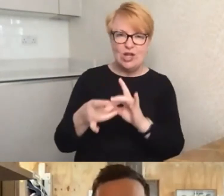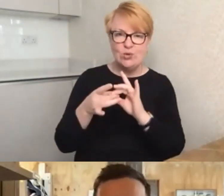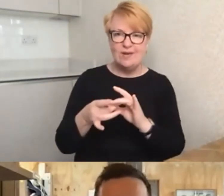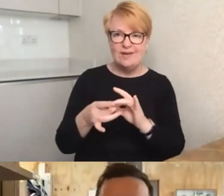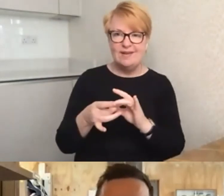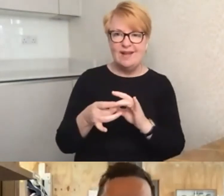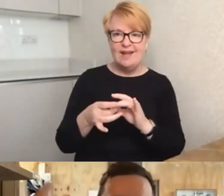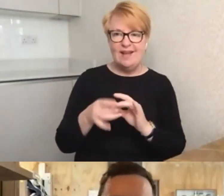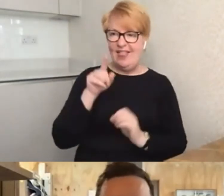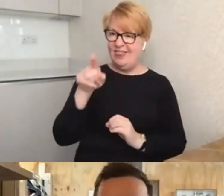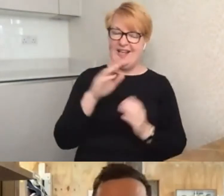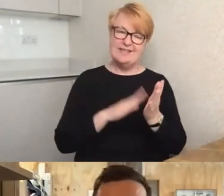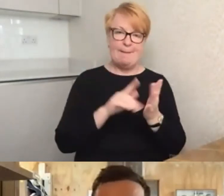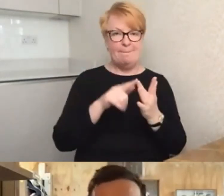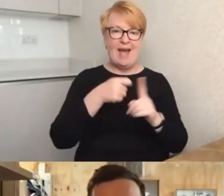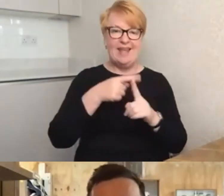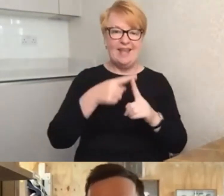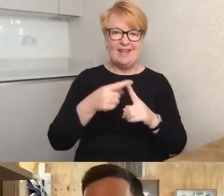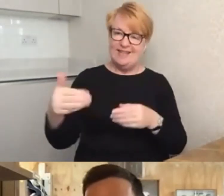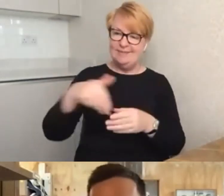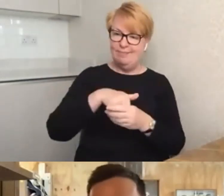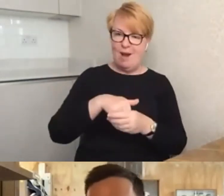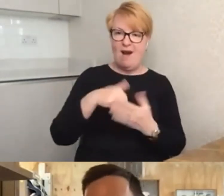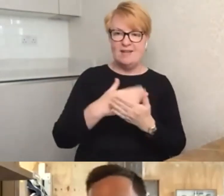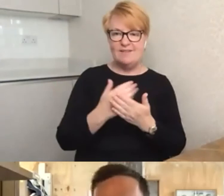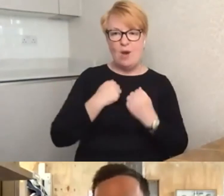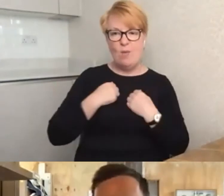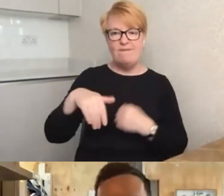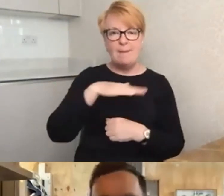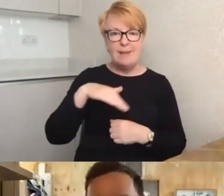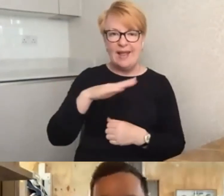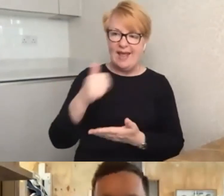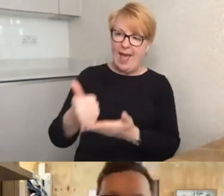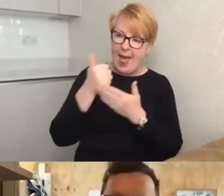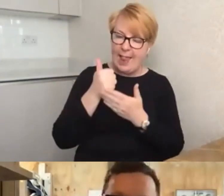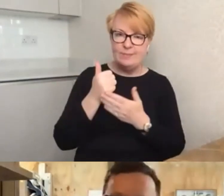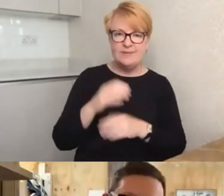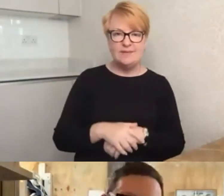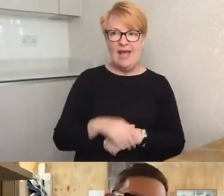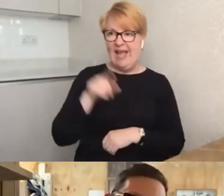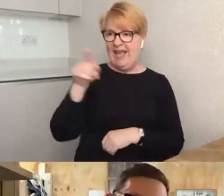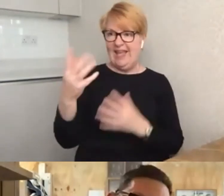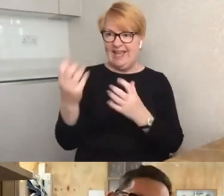Mike, you know, it's part of our family. He comes in, he does things. He gets some he's getting something out of it. We're getting something out of it.